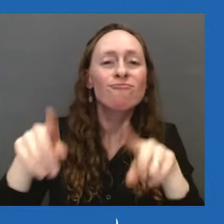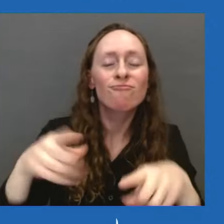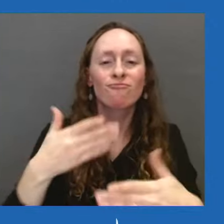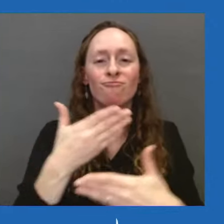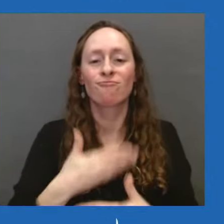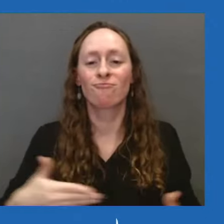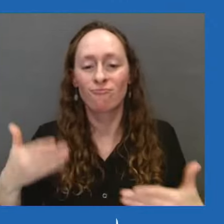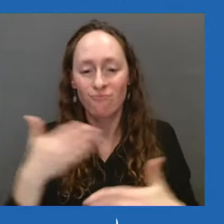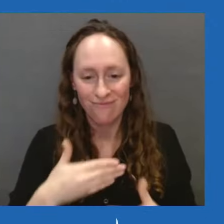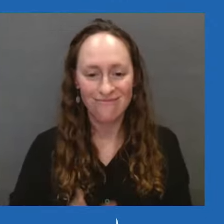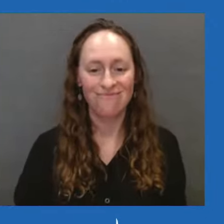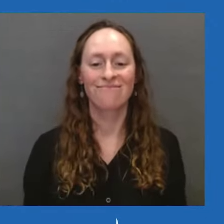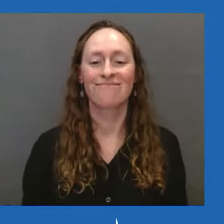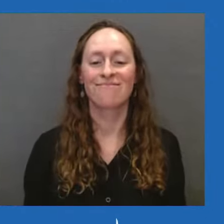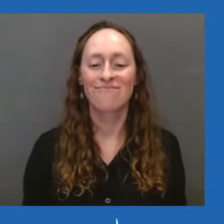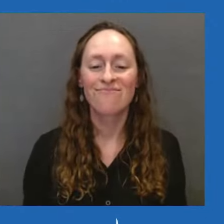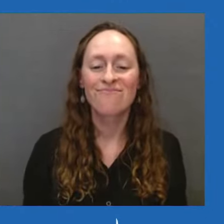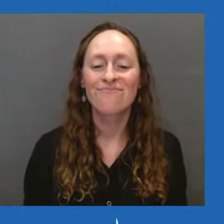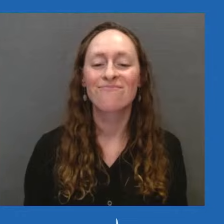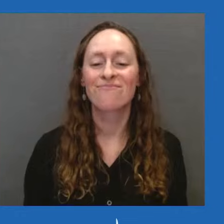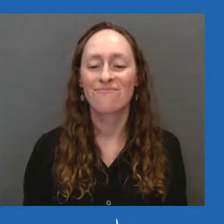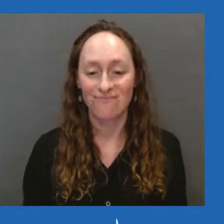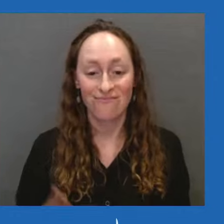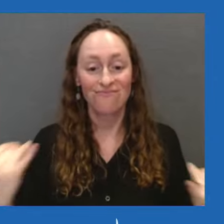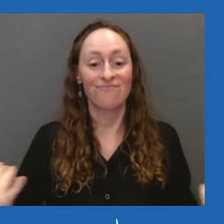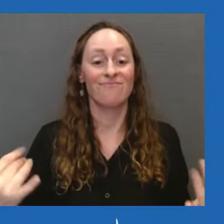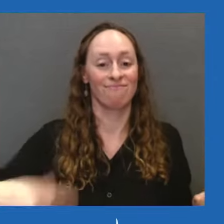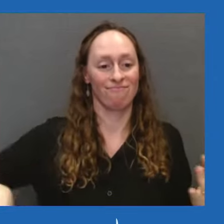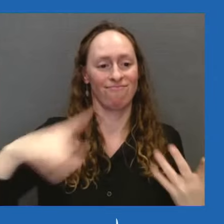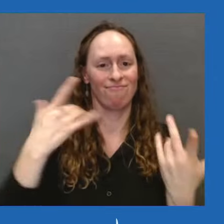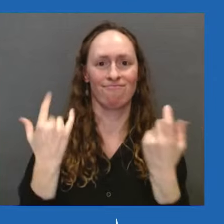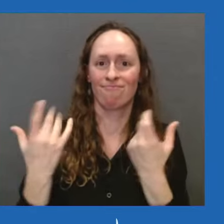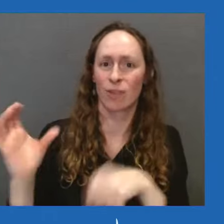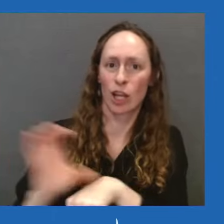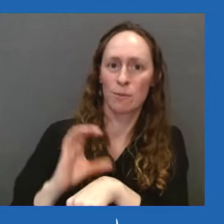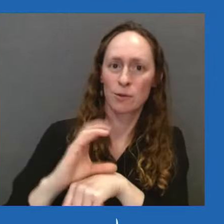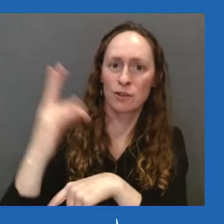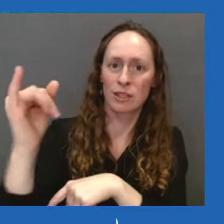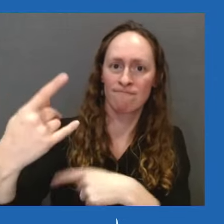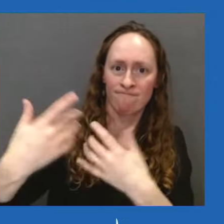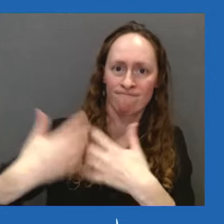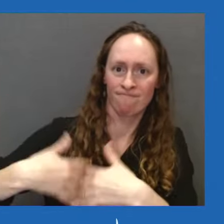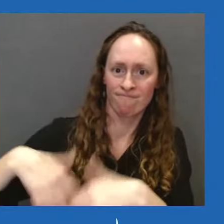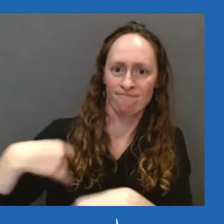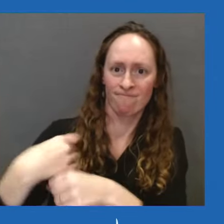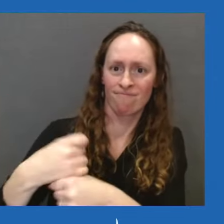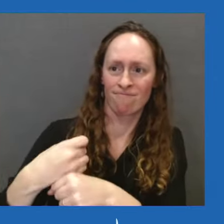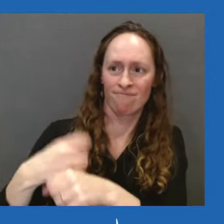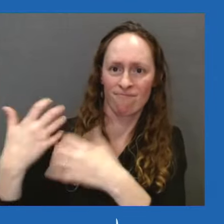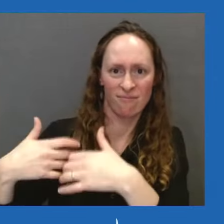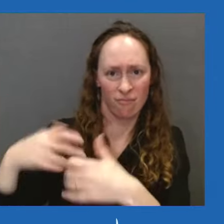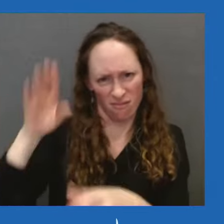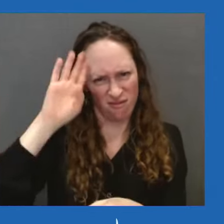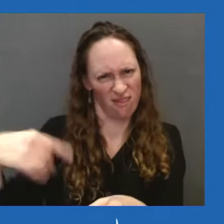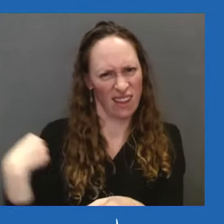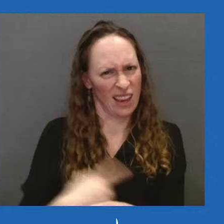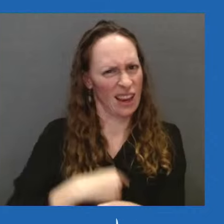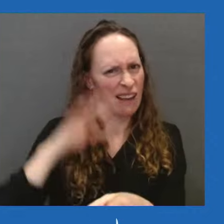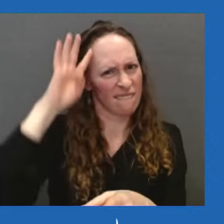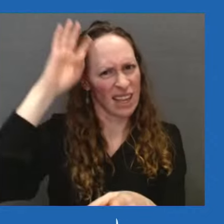We invented the computer chip. We invented the semiconductor -- all those computer chips smaller than the tip of your finger